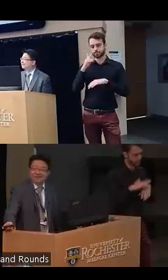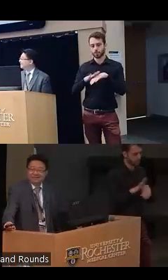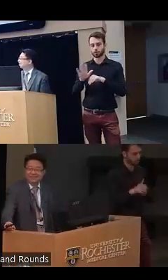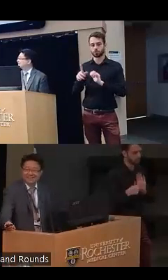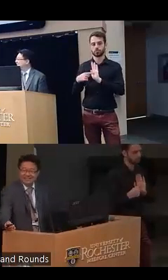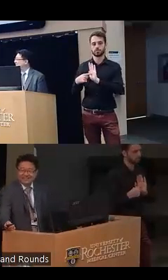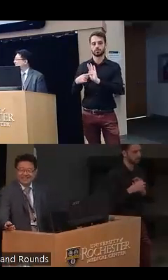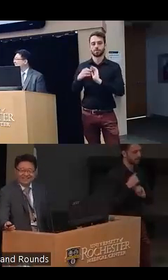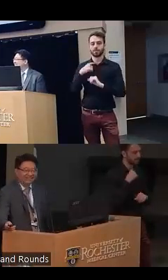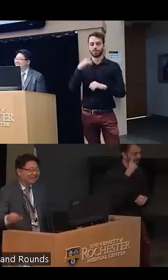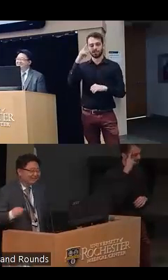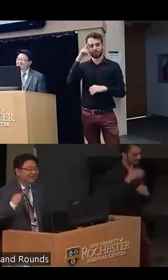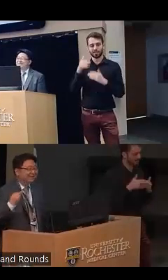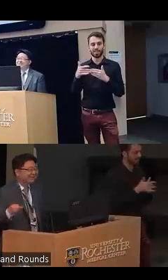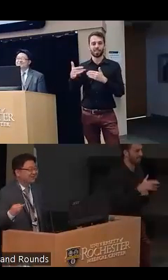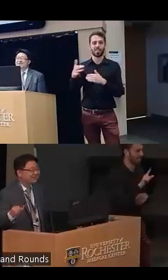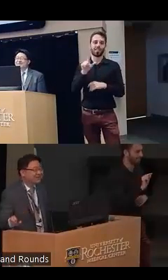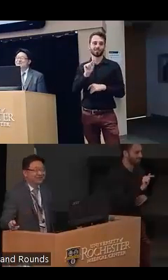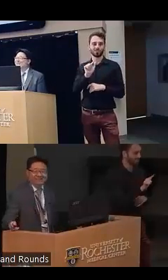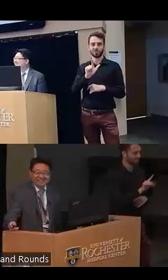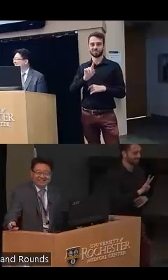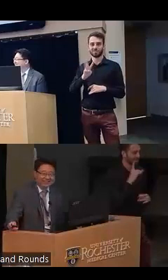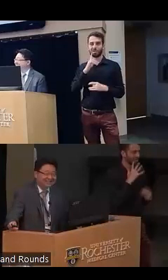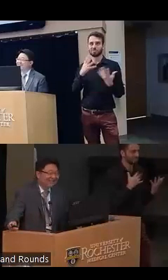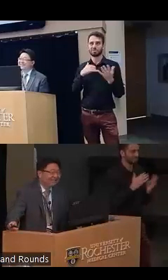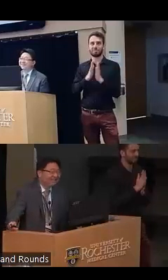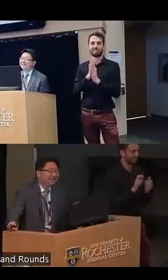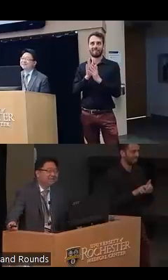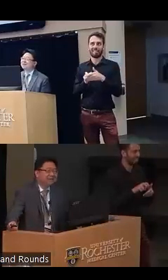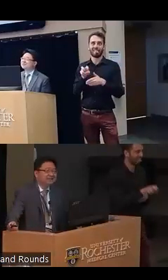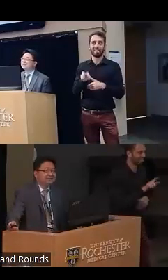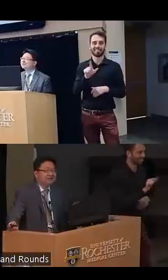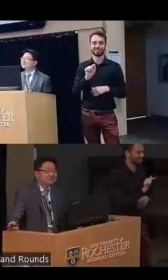thinking it was a little bit earlier but maybe it is my wishful thinking and because Darren